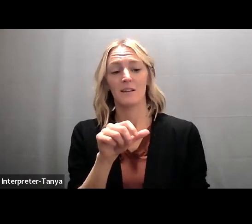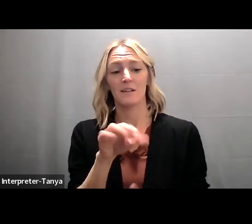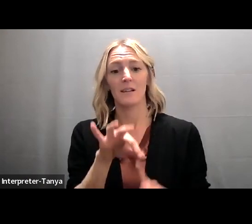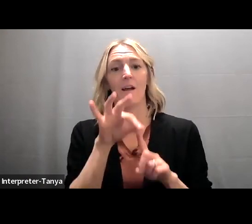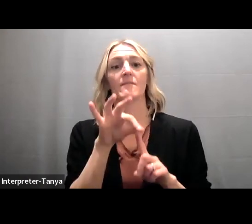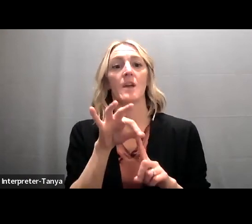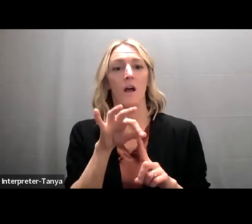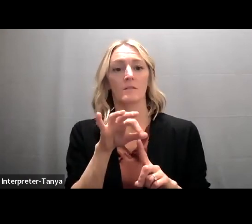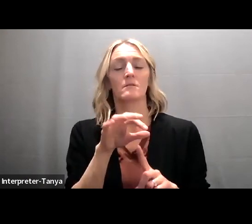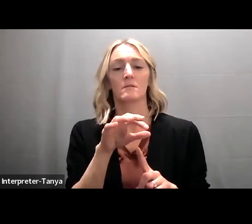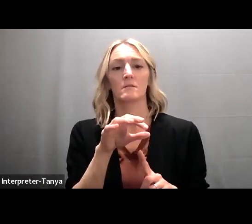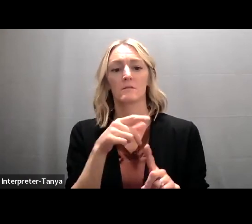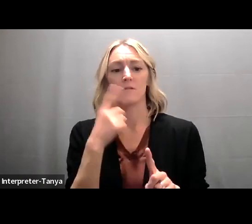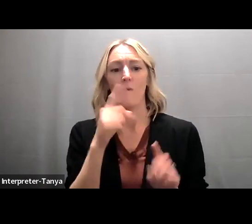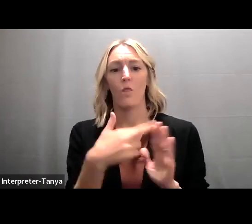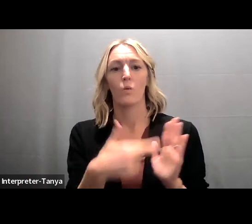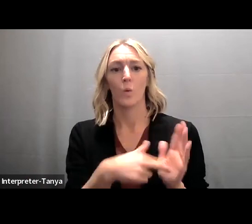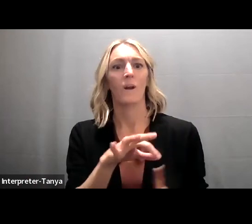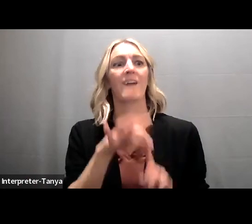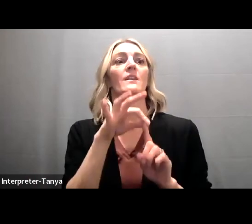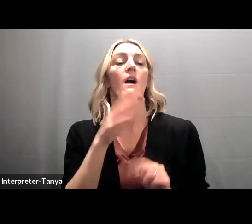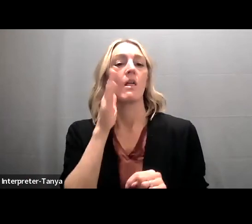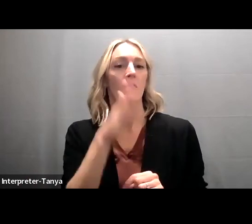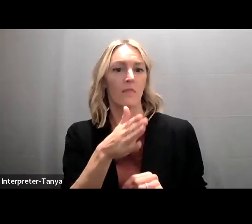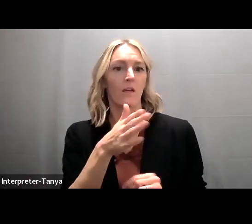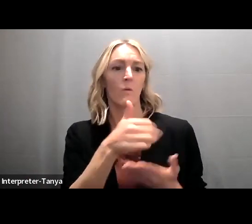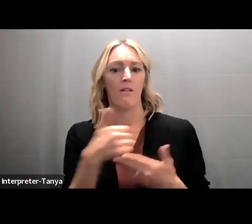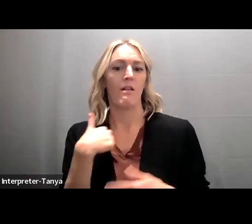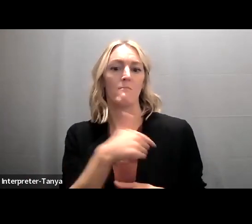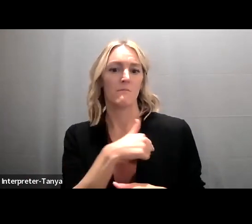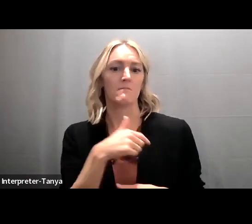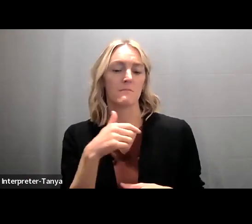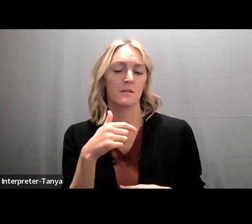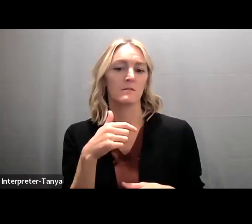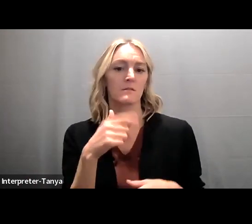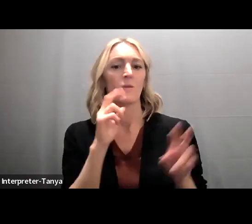able to even transfer across state lines where we worked with the today's Medicaid recovery